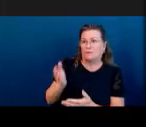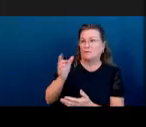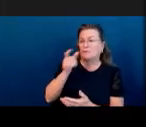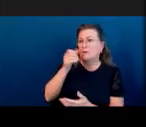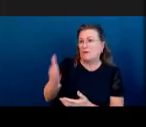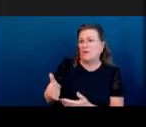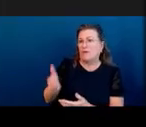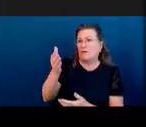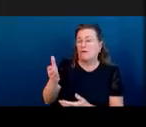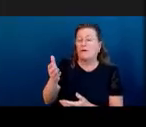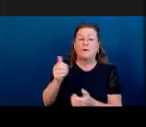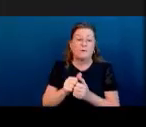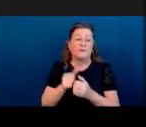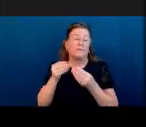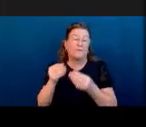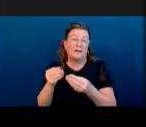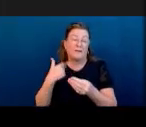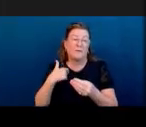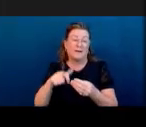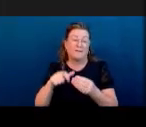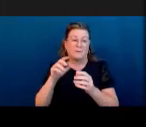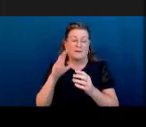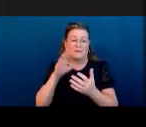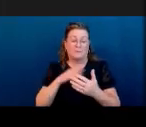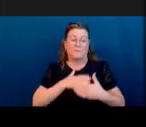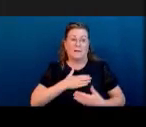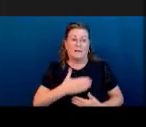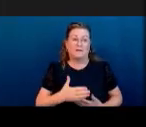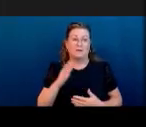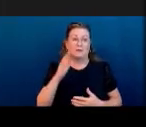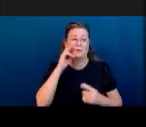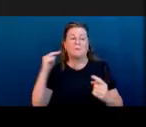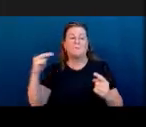box. A lot of our information about feeding is from a